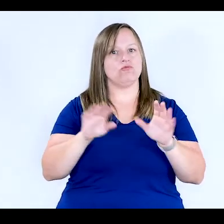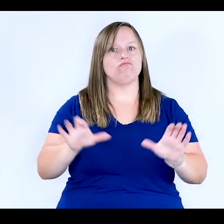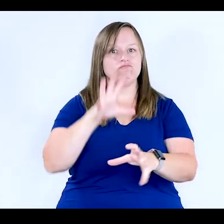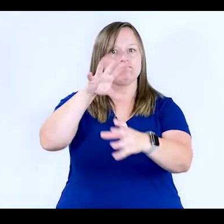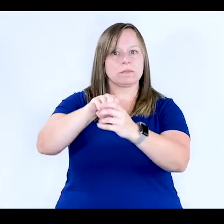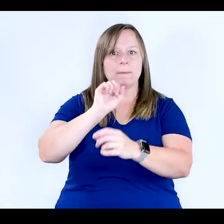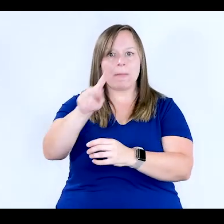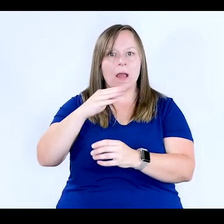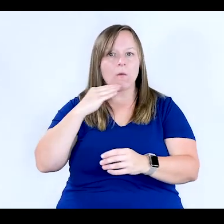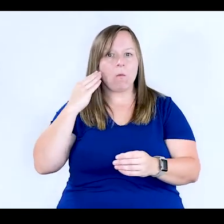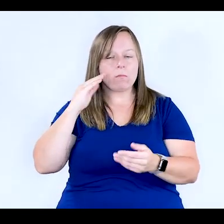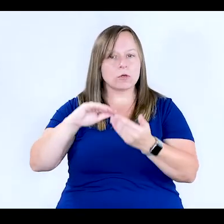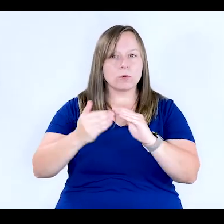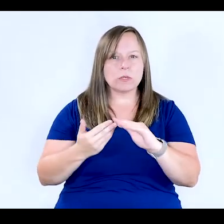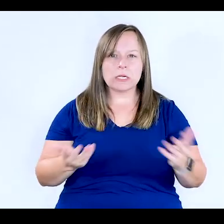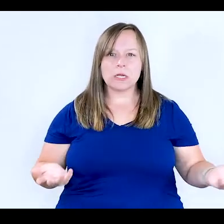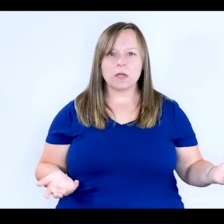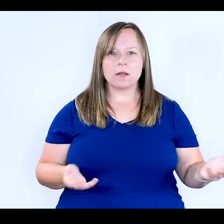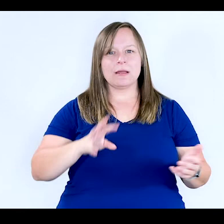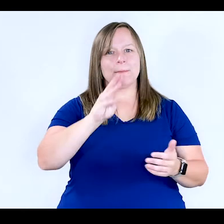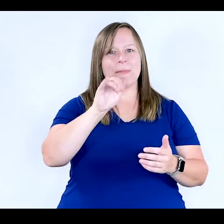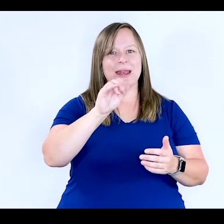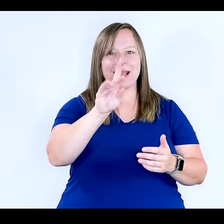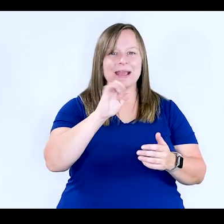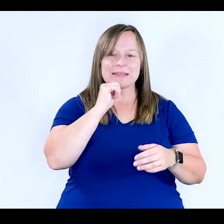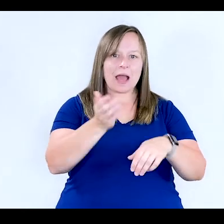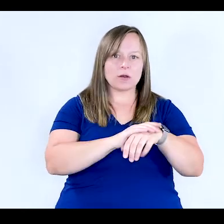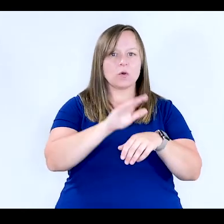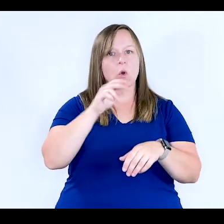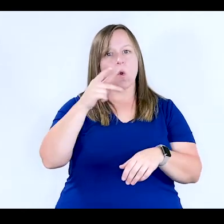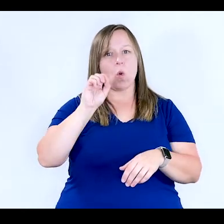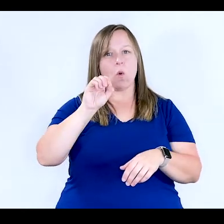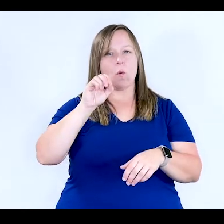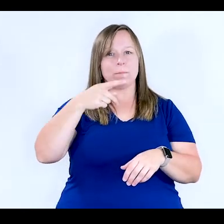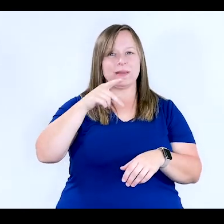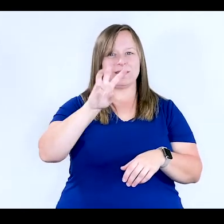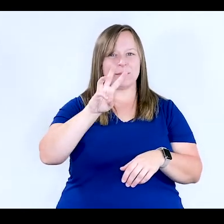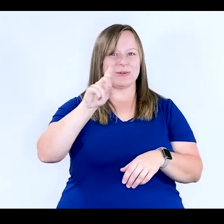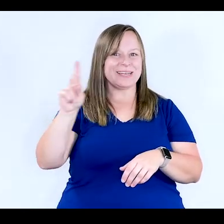integrate into the community because Medicaid isn't turned on. OPWDD isn't